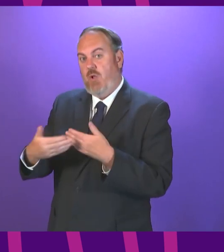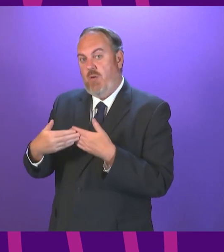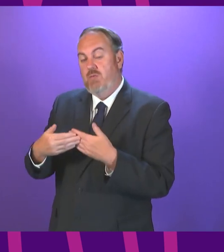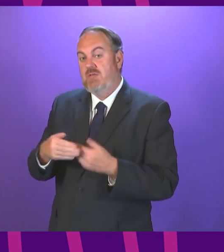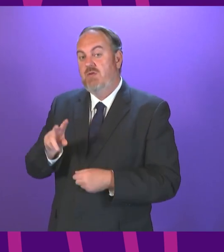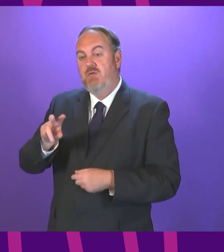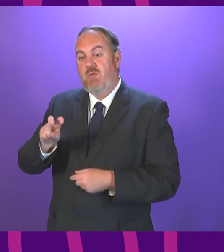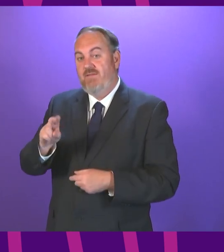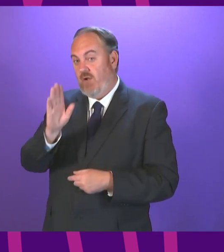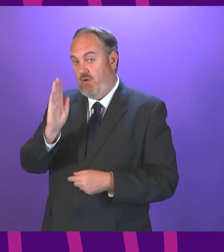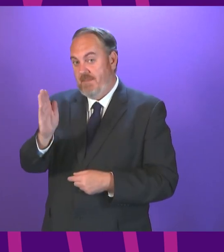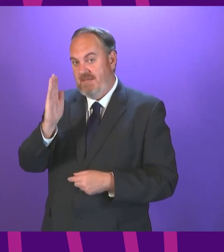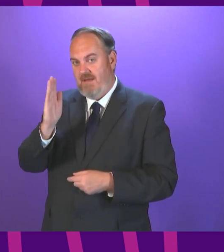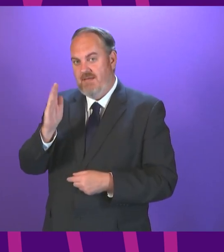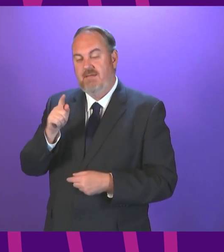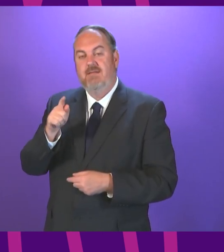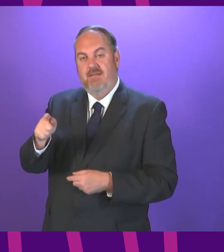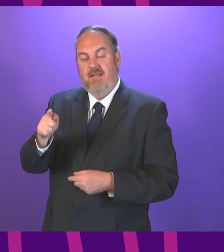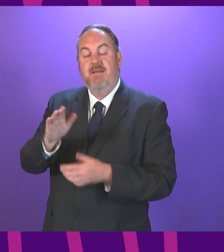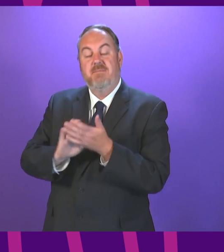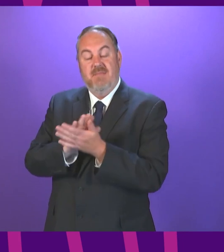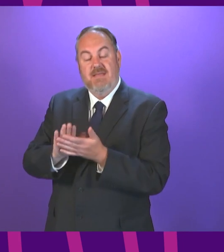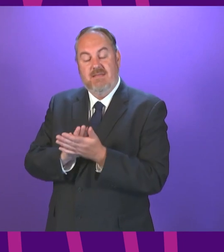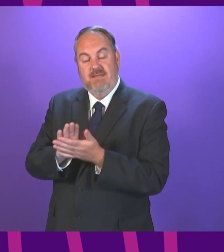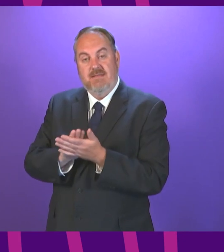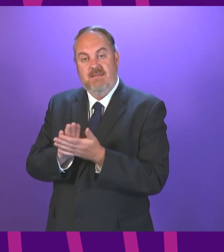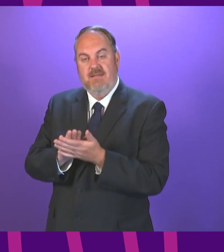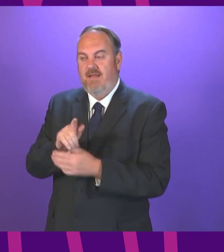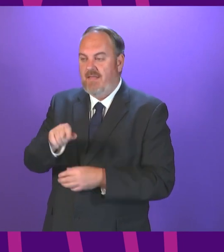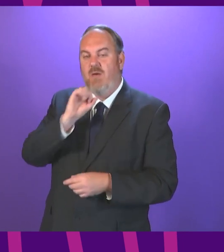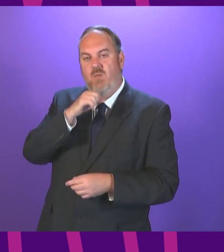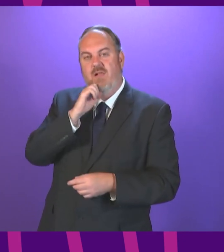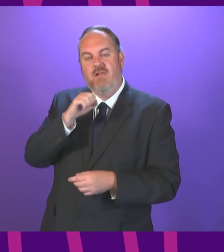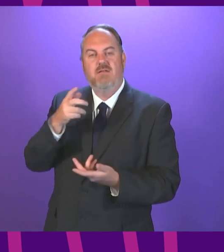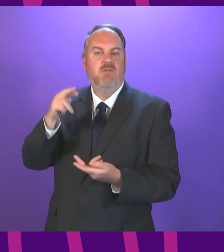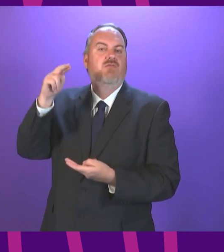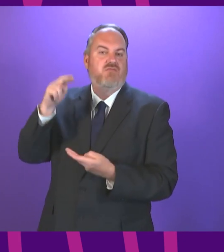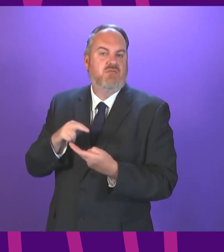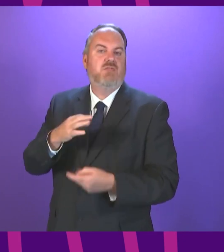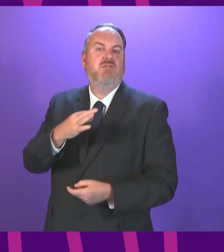progress from levels 1 and 2, but will still help to mitigate some of the additional risk.